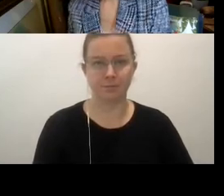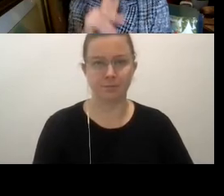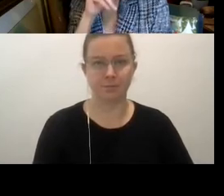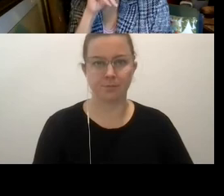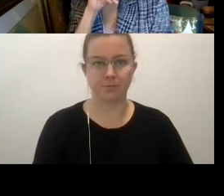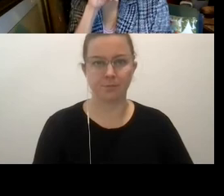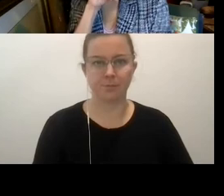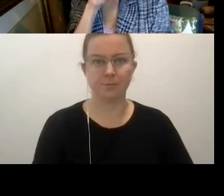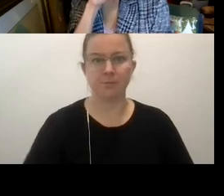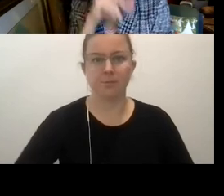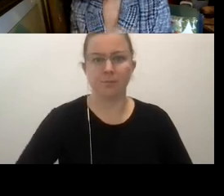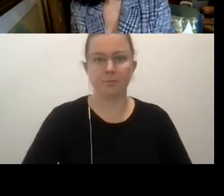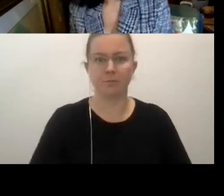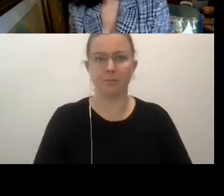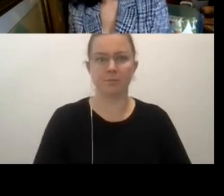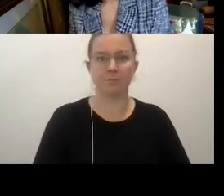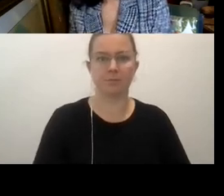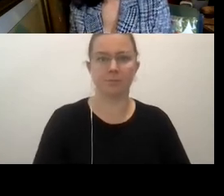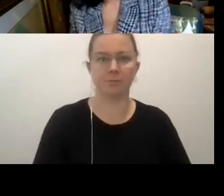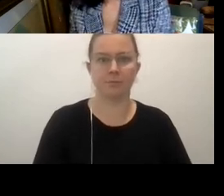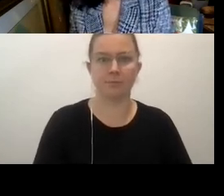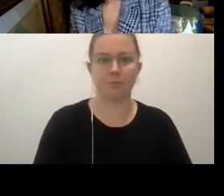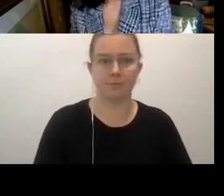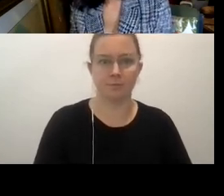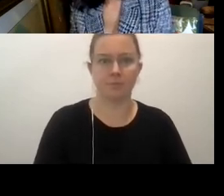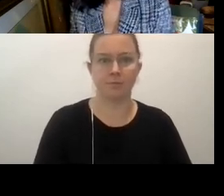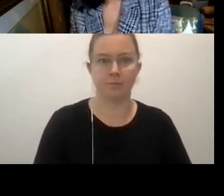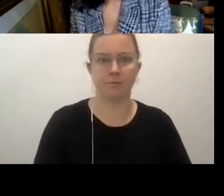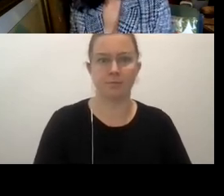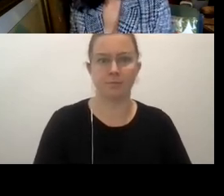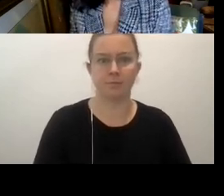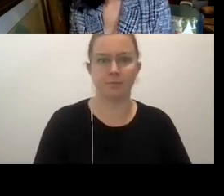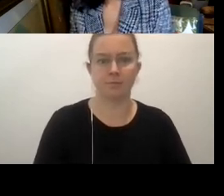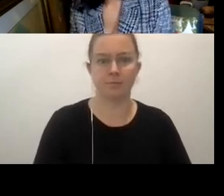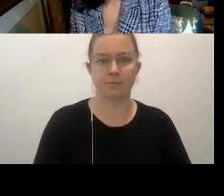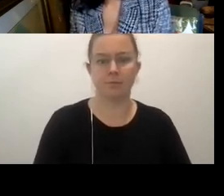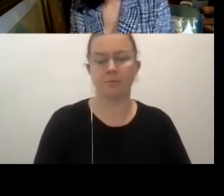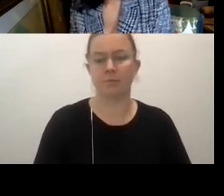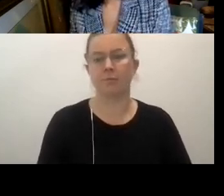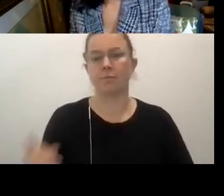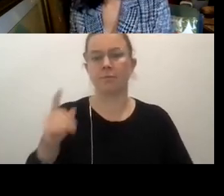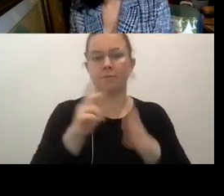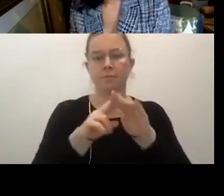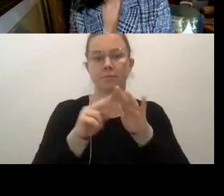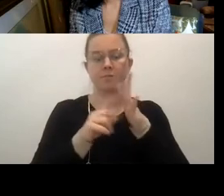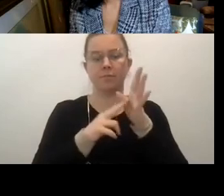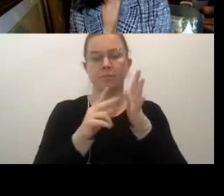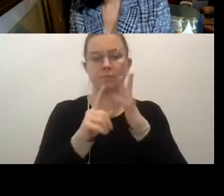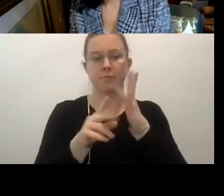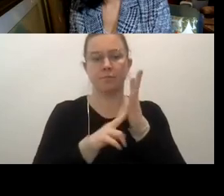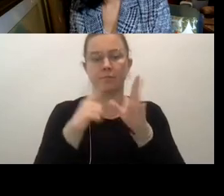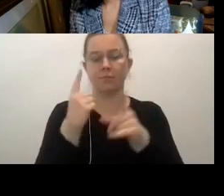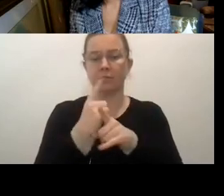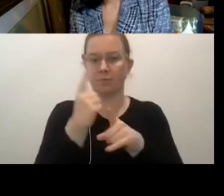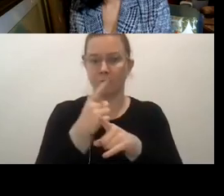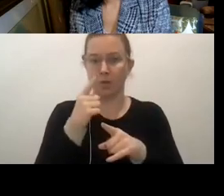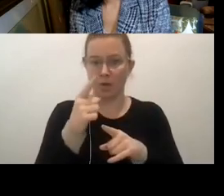I might quickly jump in. I think the idea that hearing loss or hearing health issues because